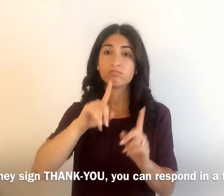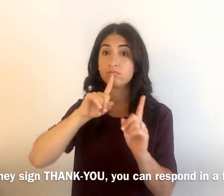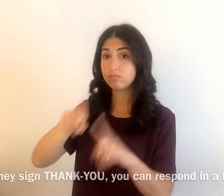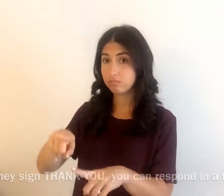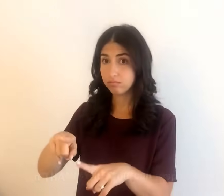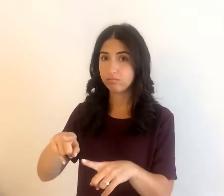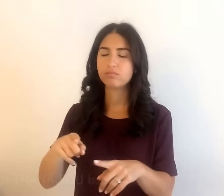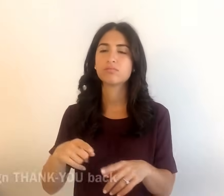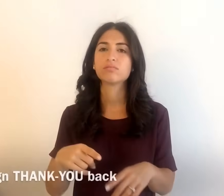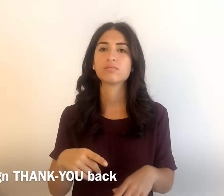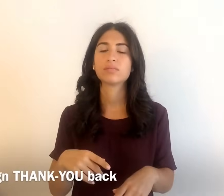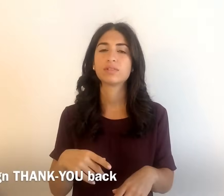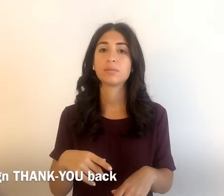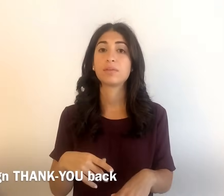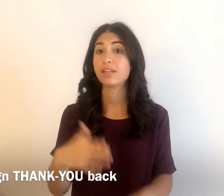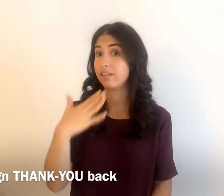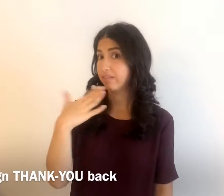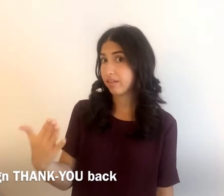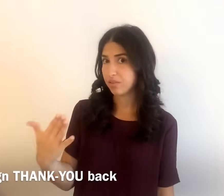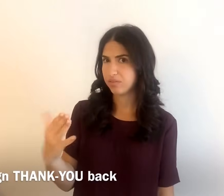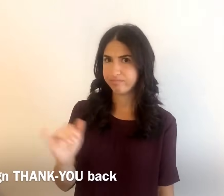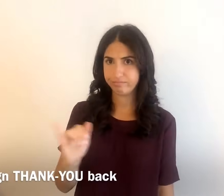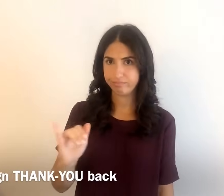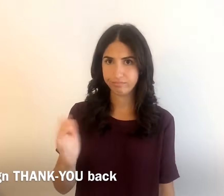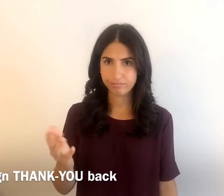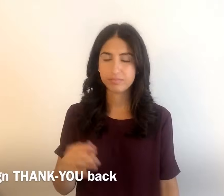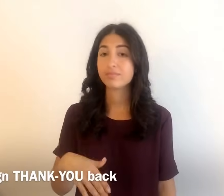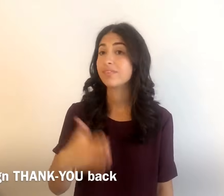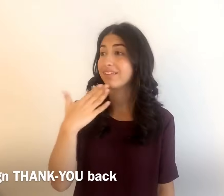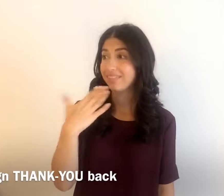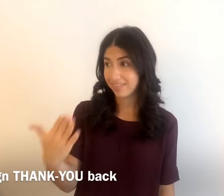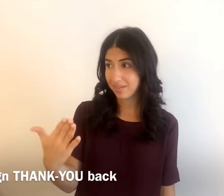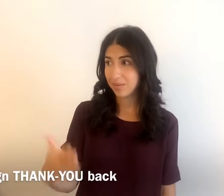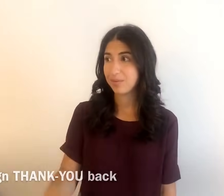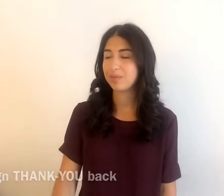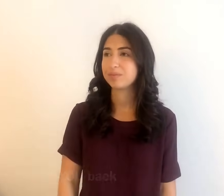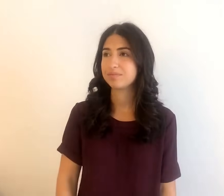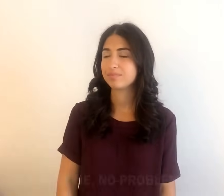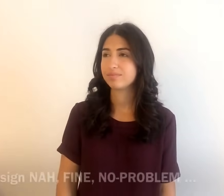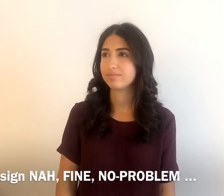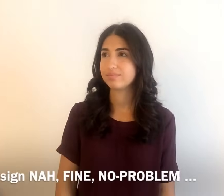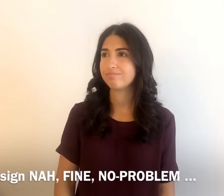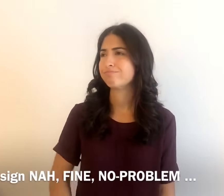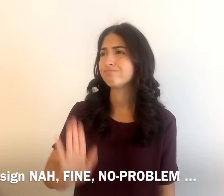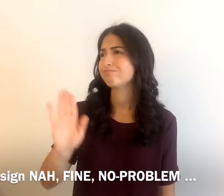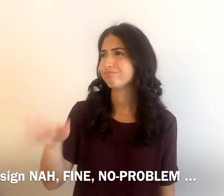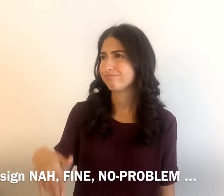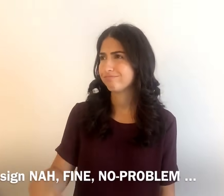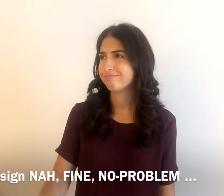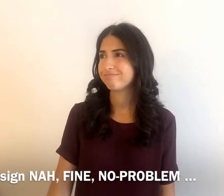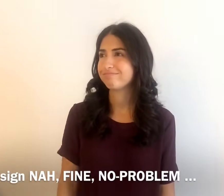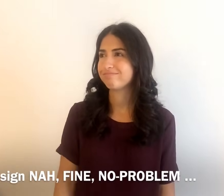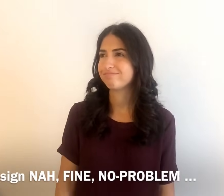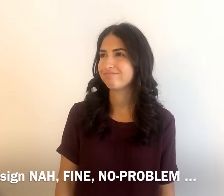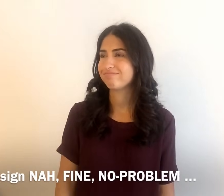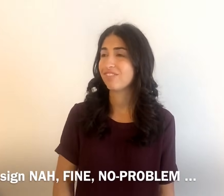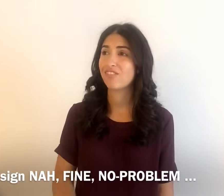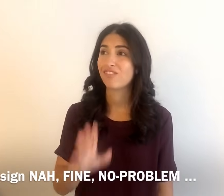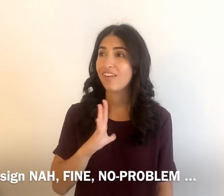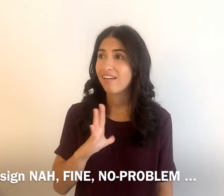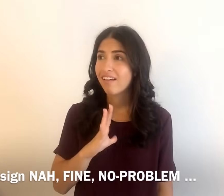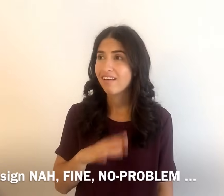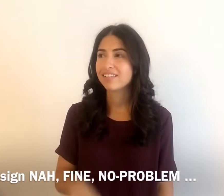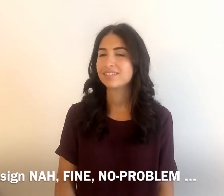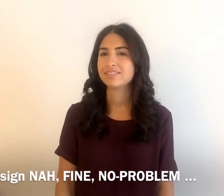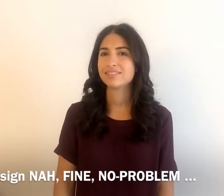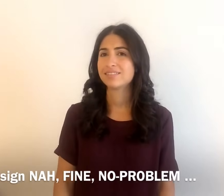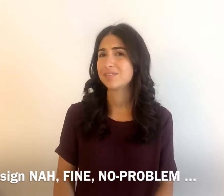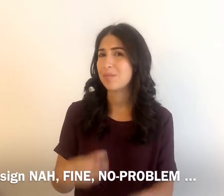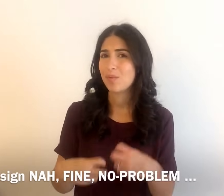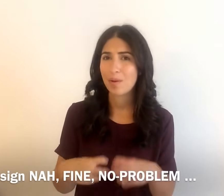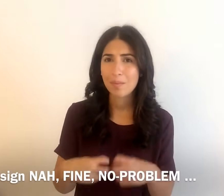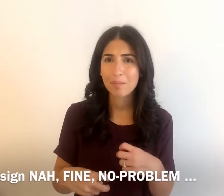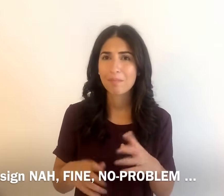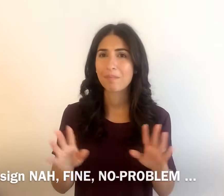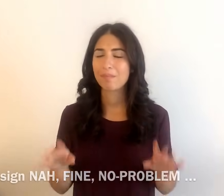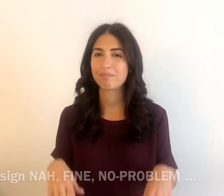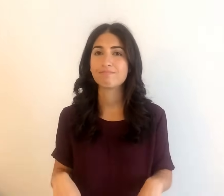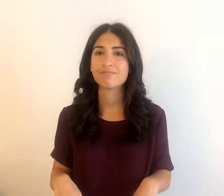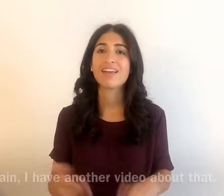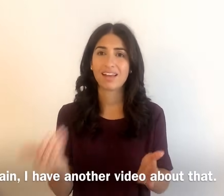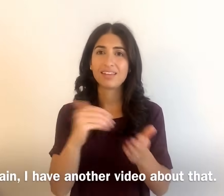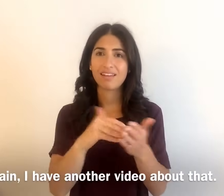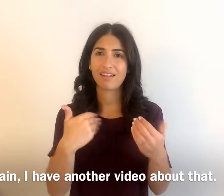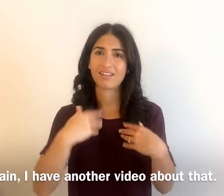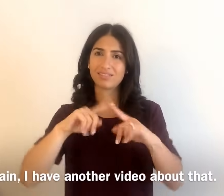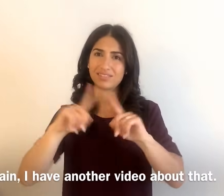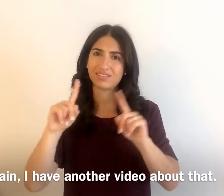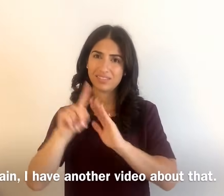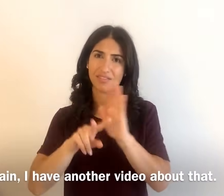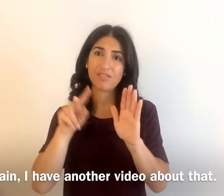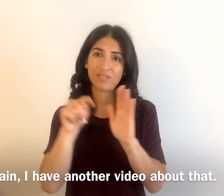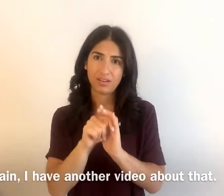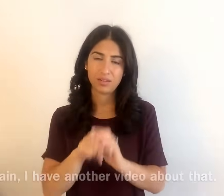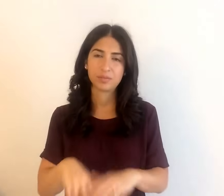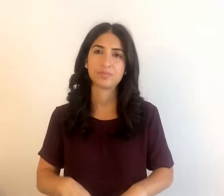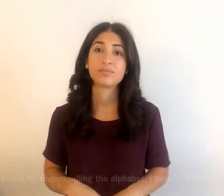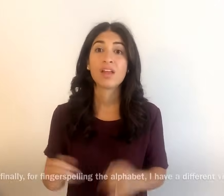you can also sign, you know, "it was nothing", "it's fine", "no problem"... again I have a whole